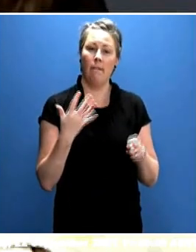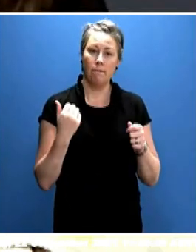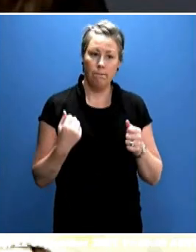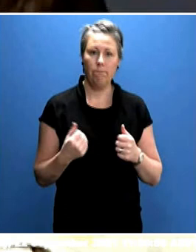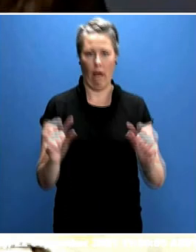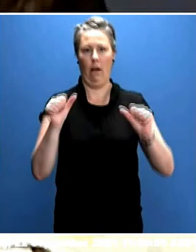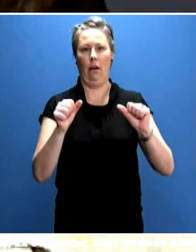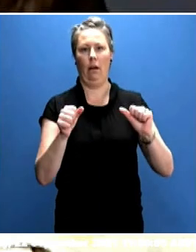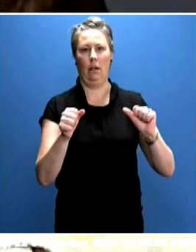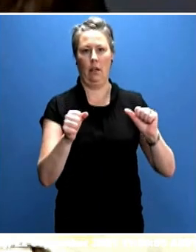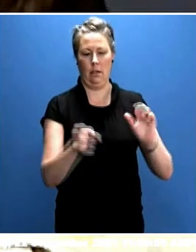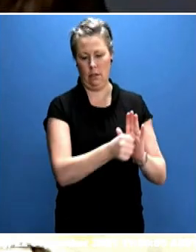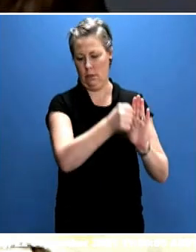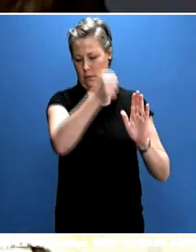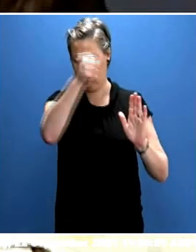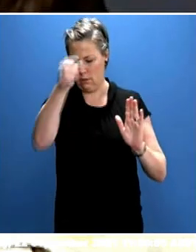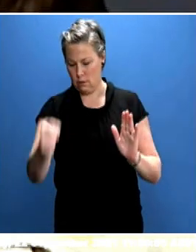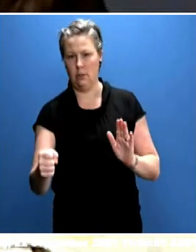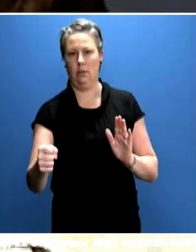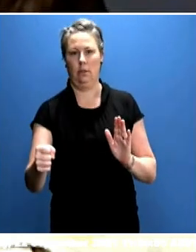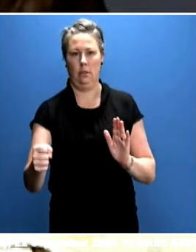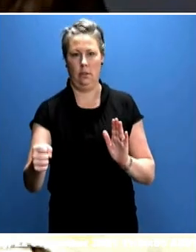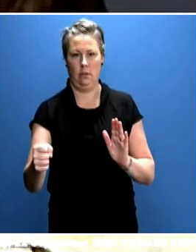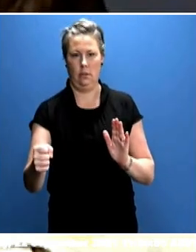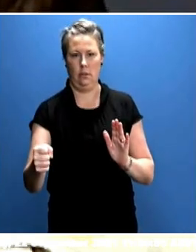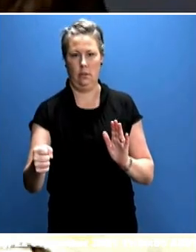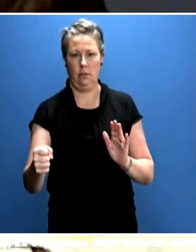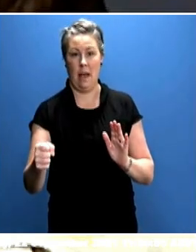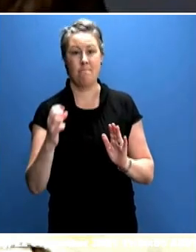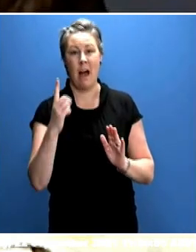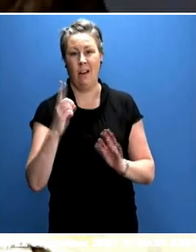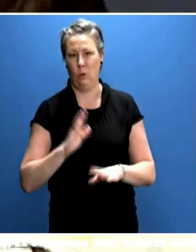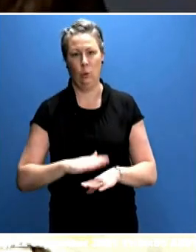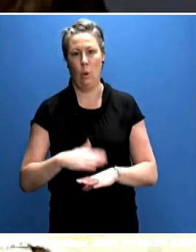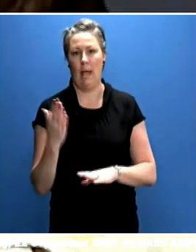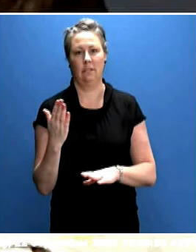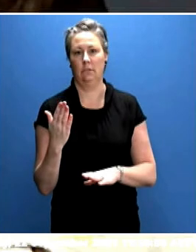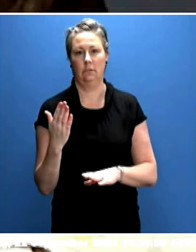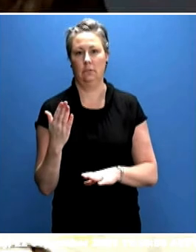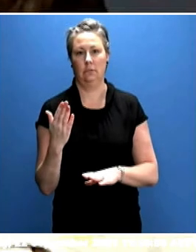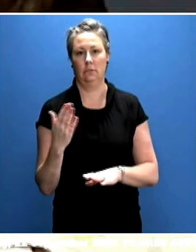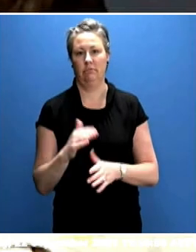placed in the care of the Department. By that stage, it was too late. The die had been cast.